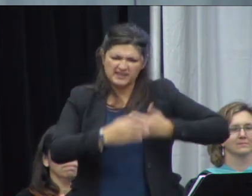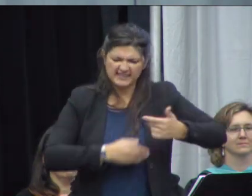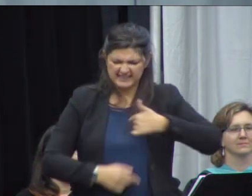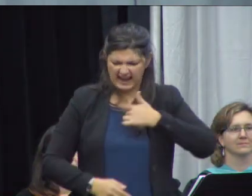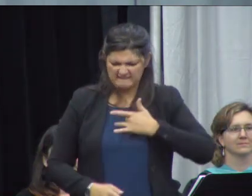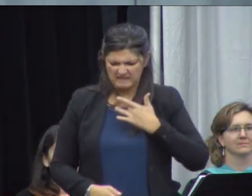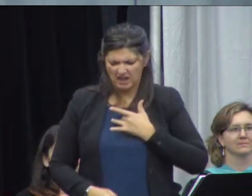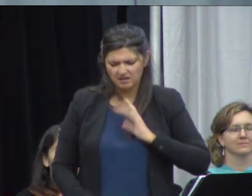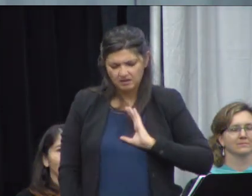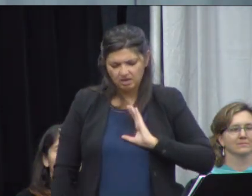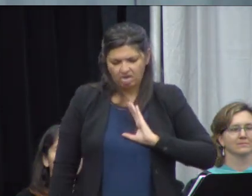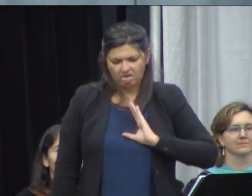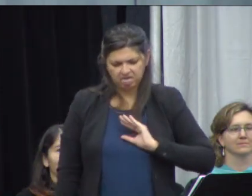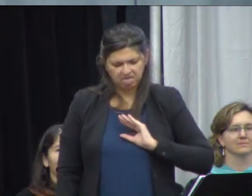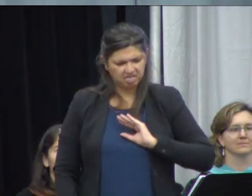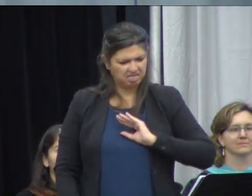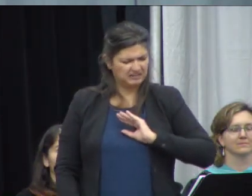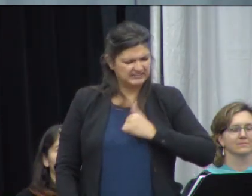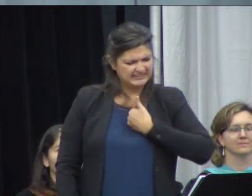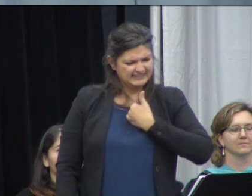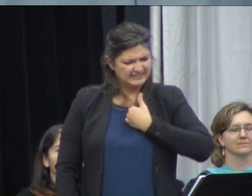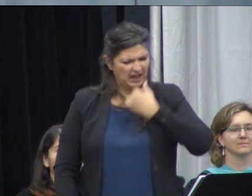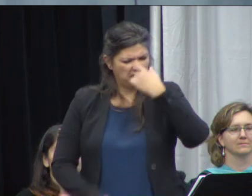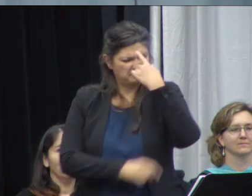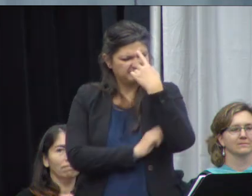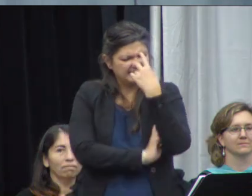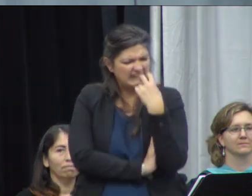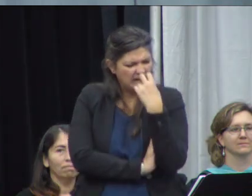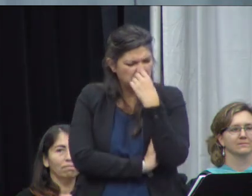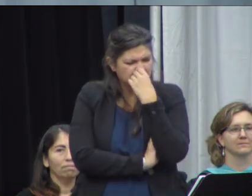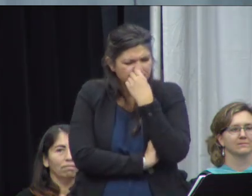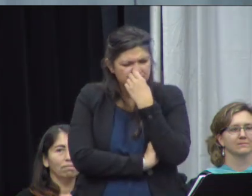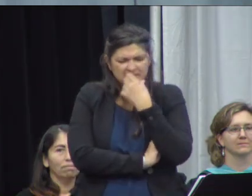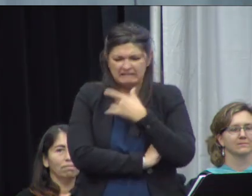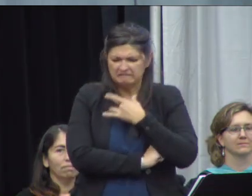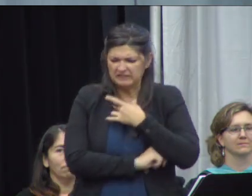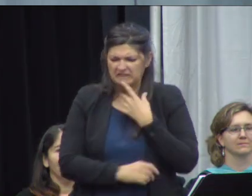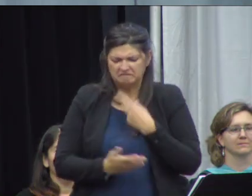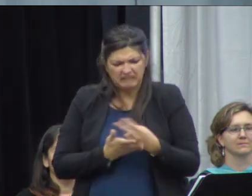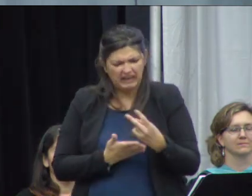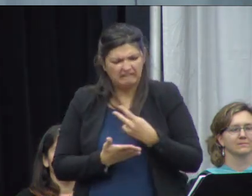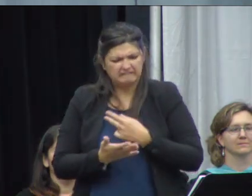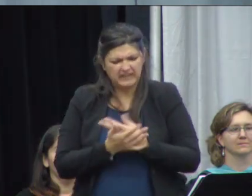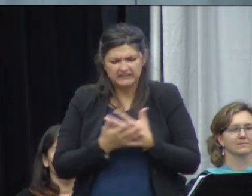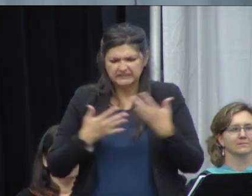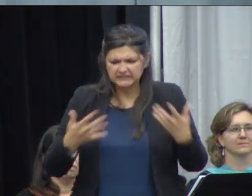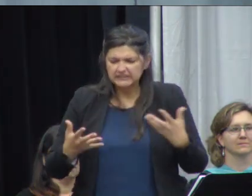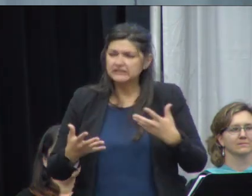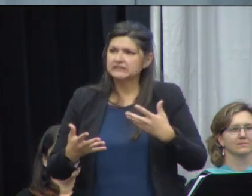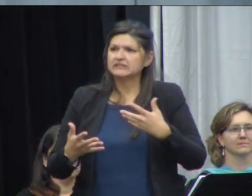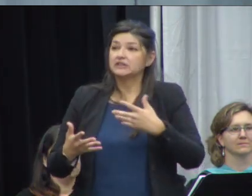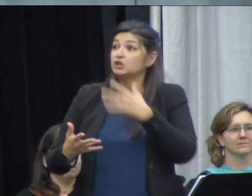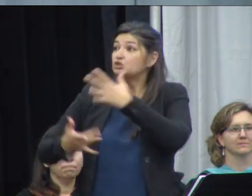of failure, and was told many times to be realistic. I skipped out on multiple social events, I made up quizzes